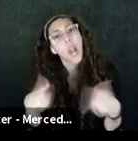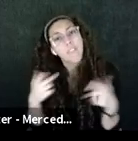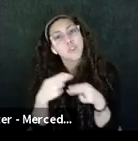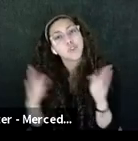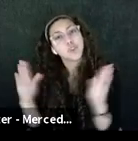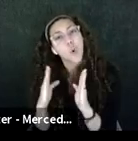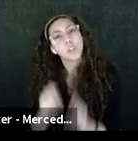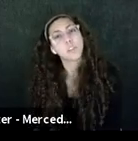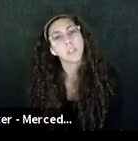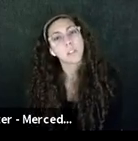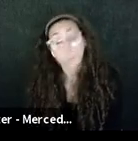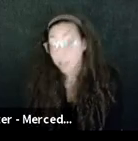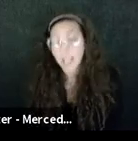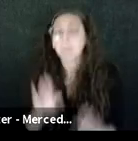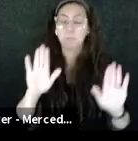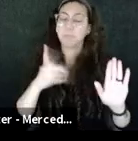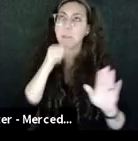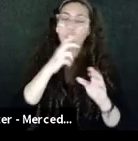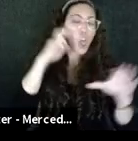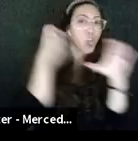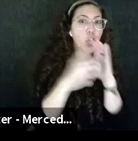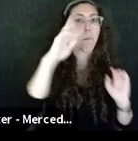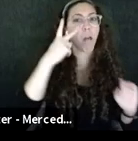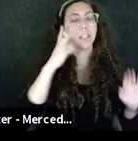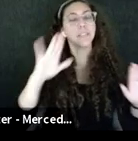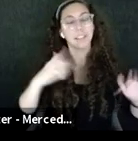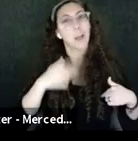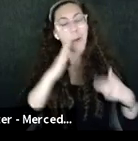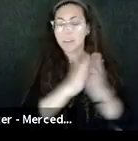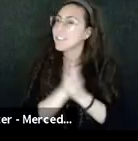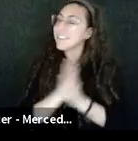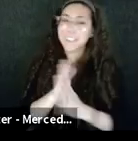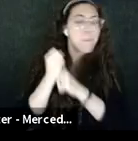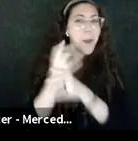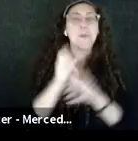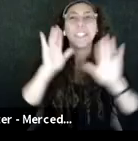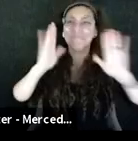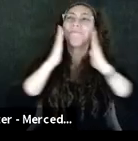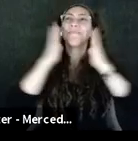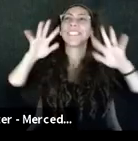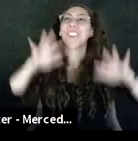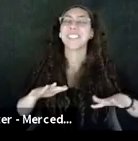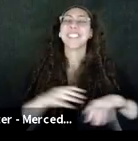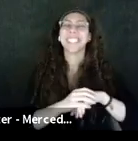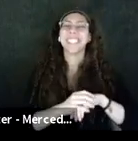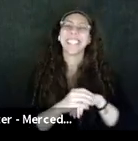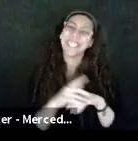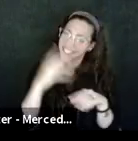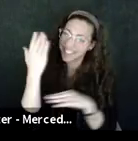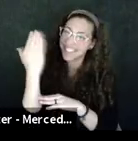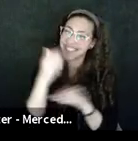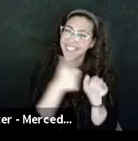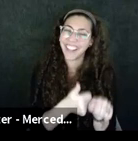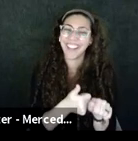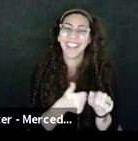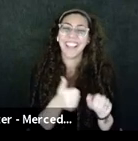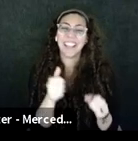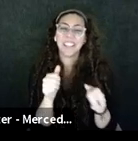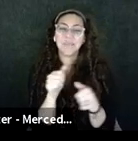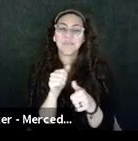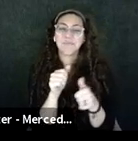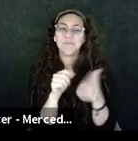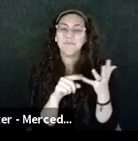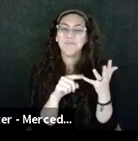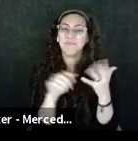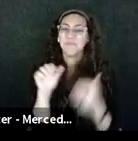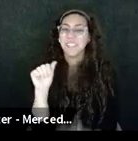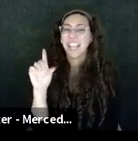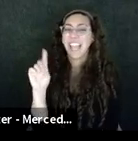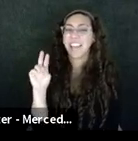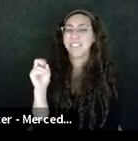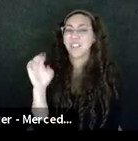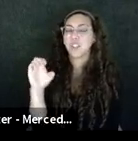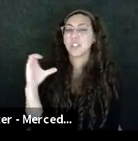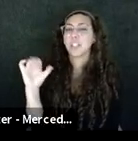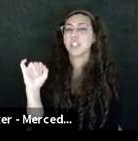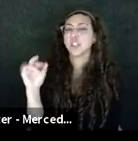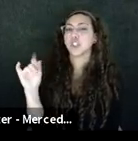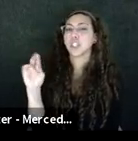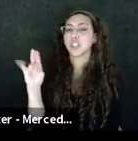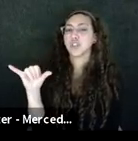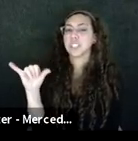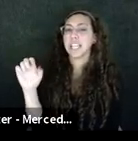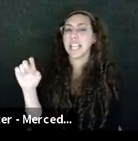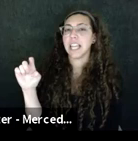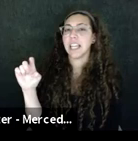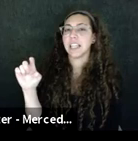Jason Williams: I'm not going to get into that because I get. I get passionate. Okay, the next one is adverse circuitry expression. So this one's cool. So this is all about our brains. So we like to again speak in generalities. So when you go to your doctor.